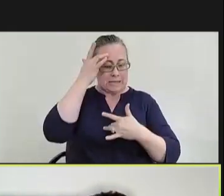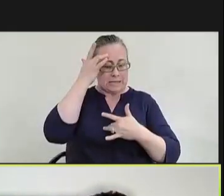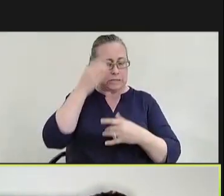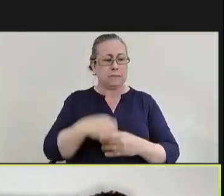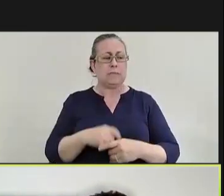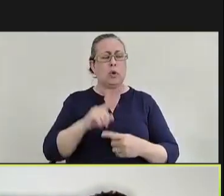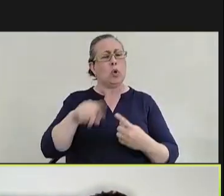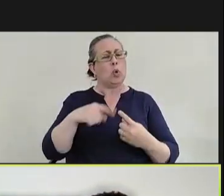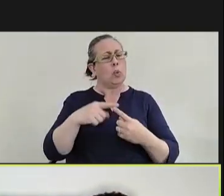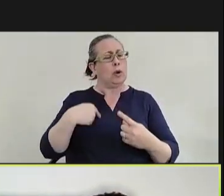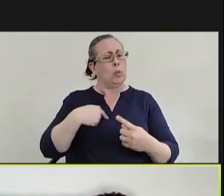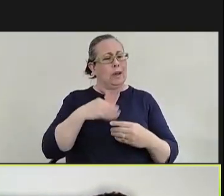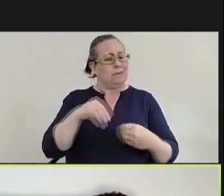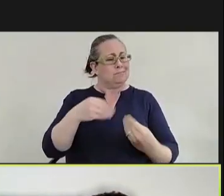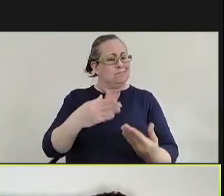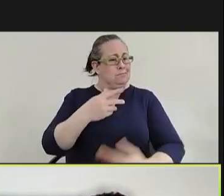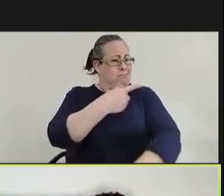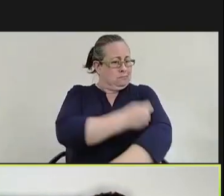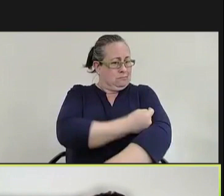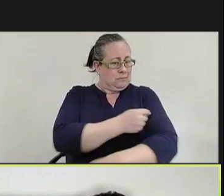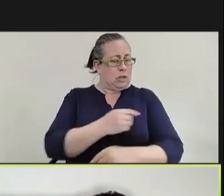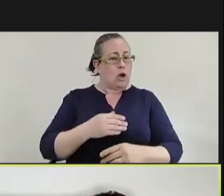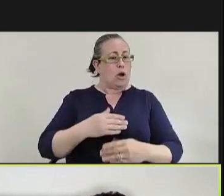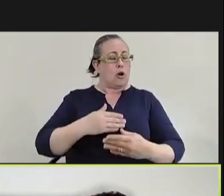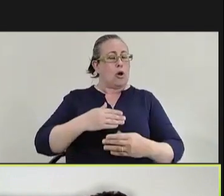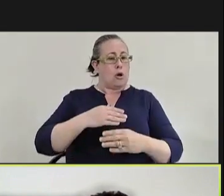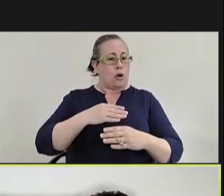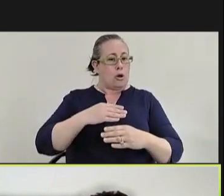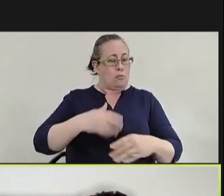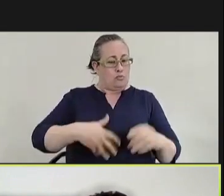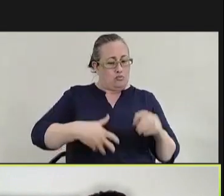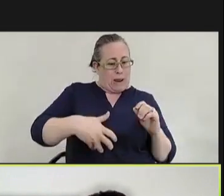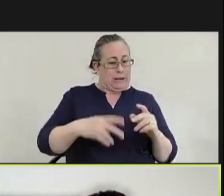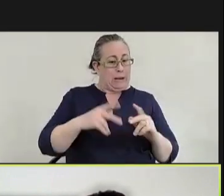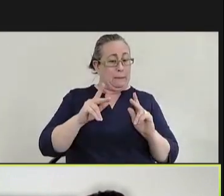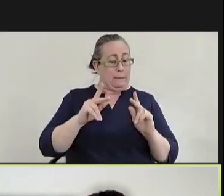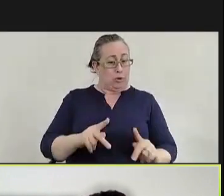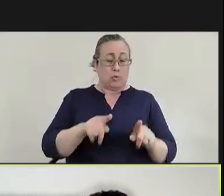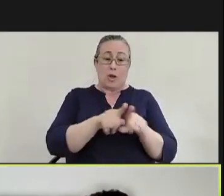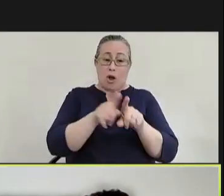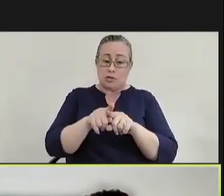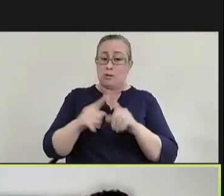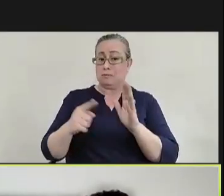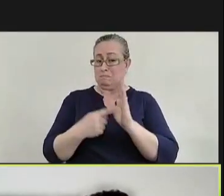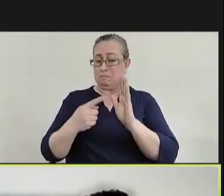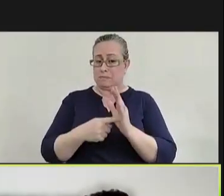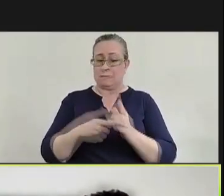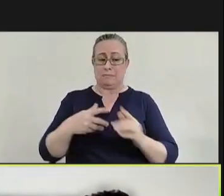a pregnant person, we also are potentially immunizing the fetus. We know that infants,